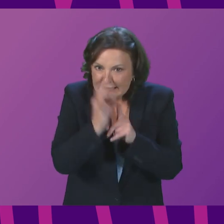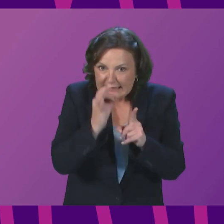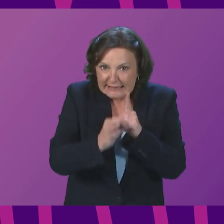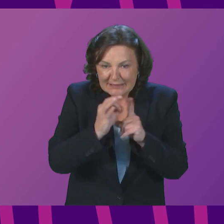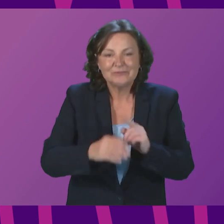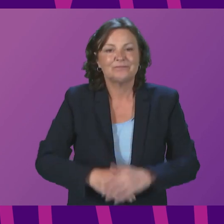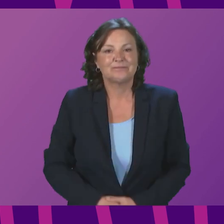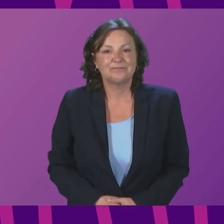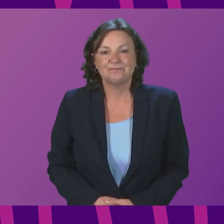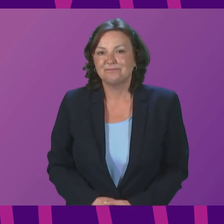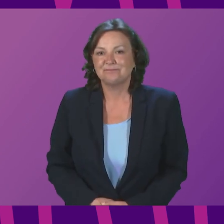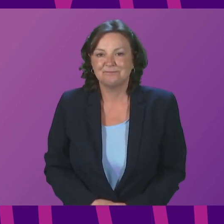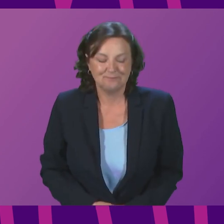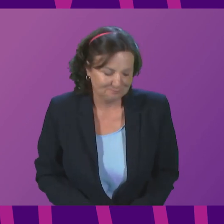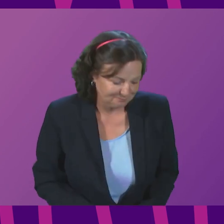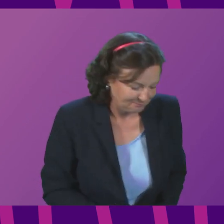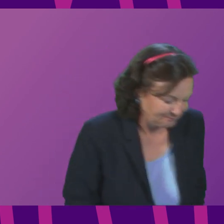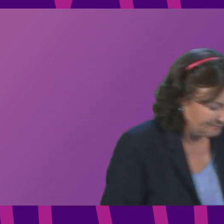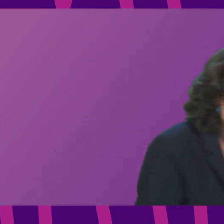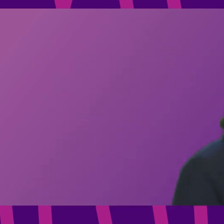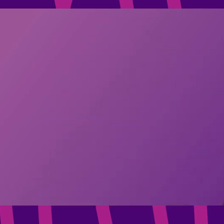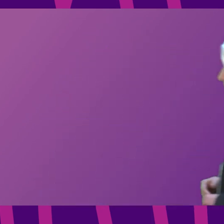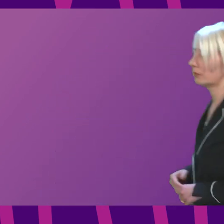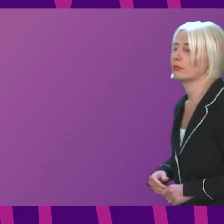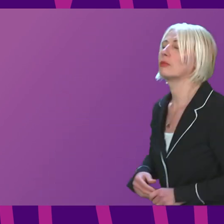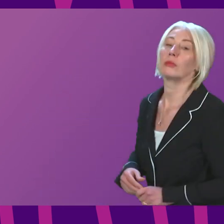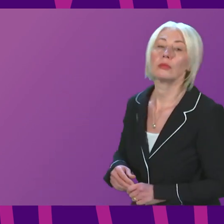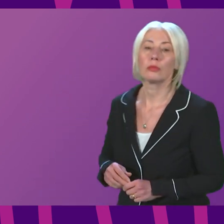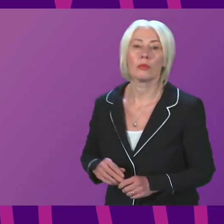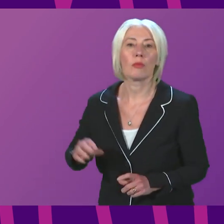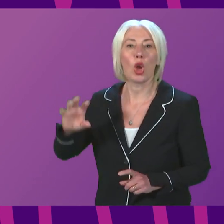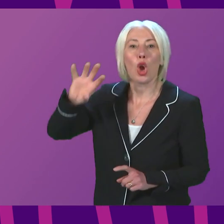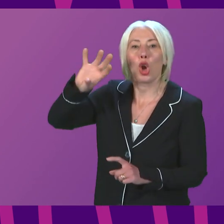We move to constituency and general supplementaries.